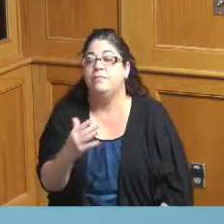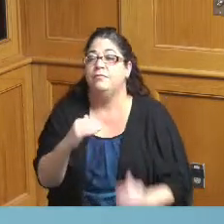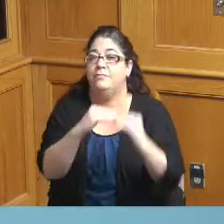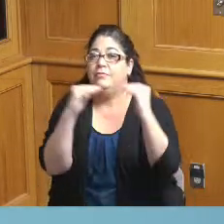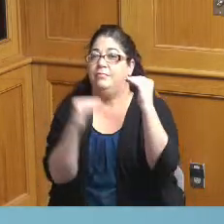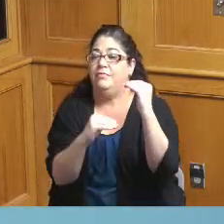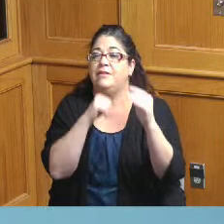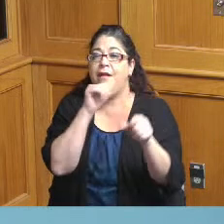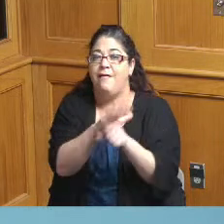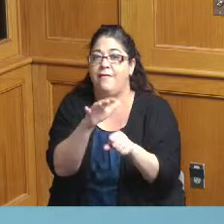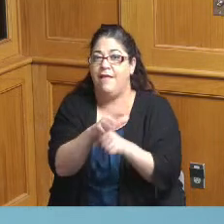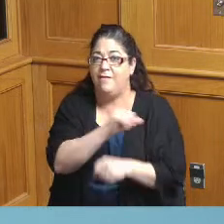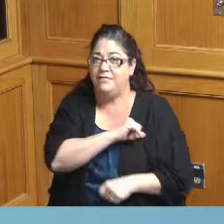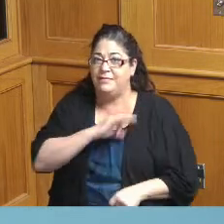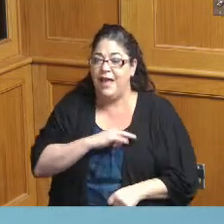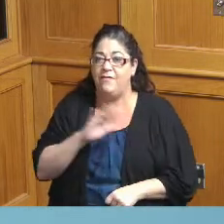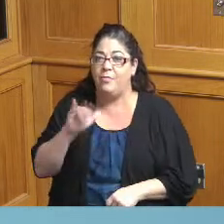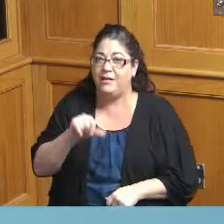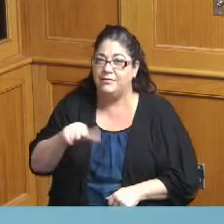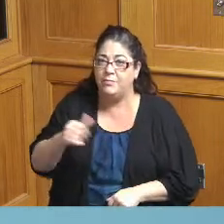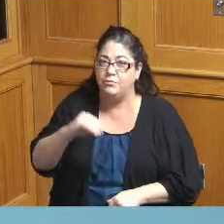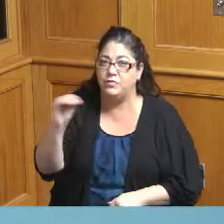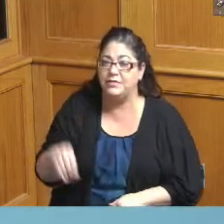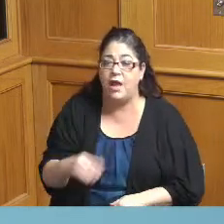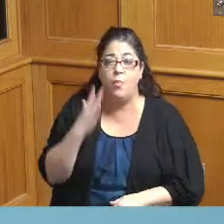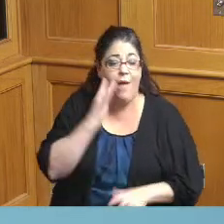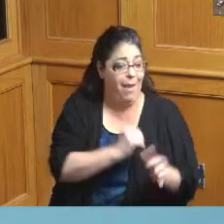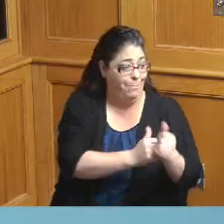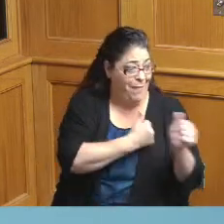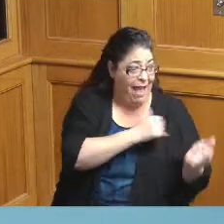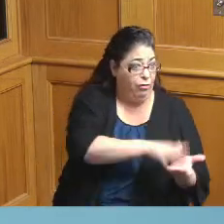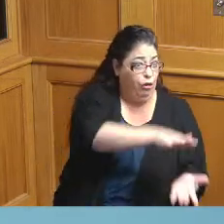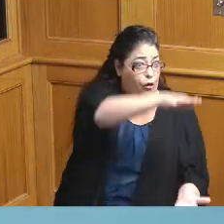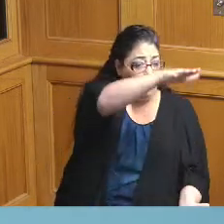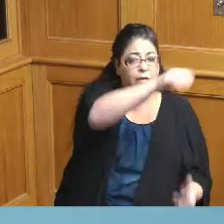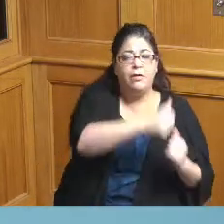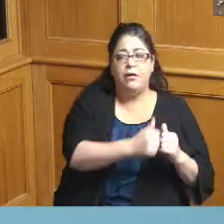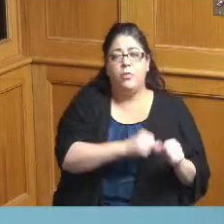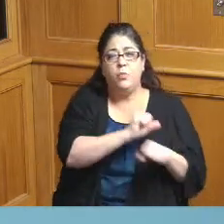considered in the future as we continue to battle the backlog and we the additional case filings